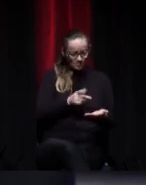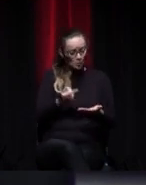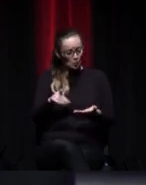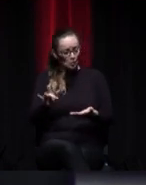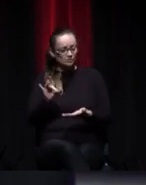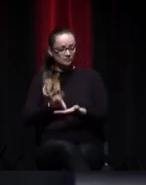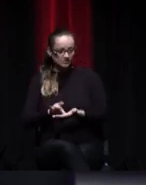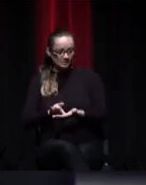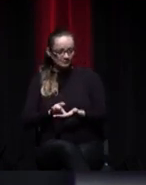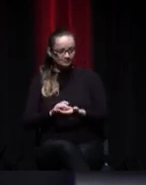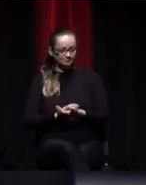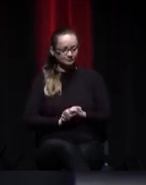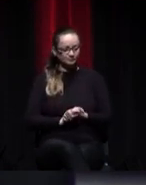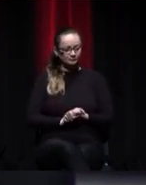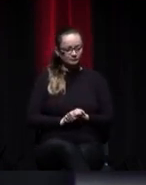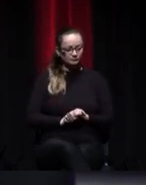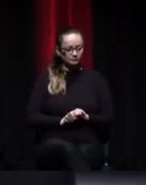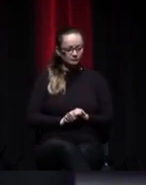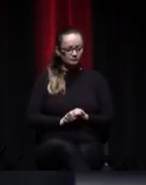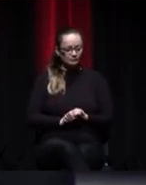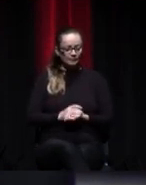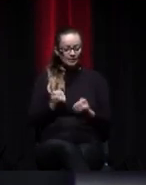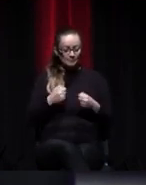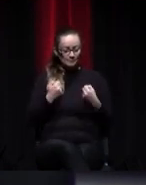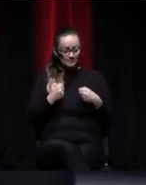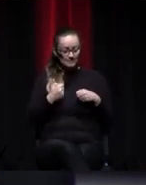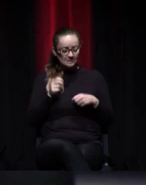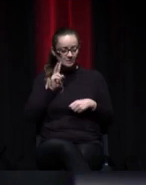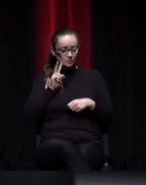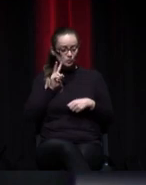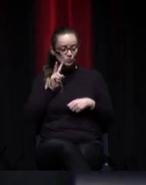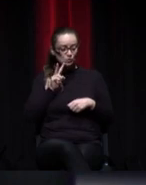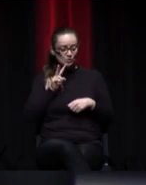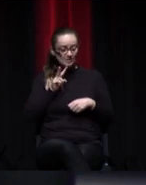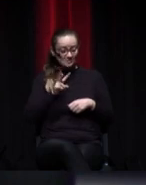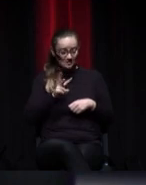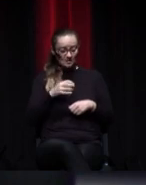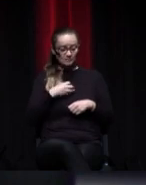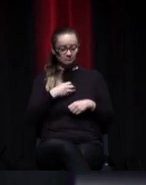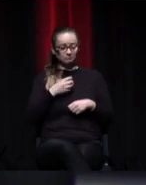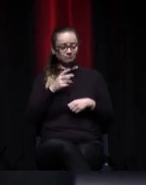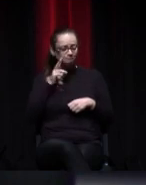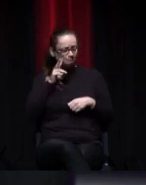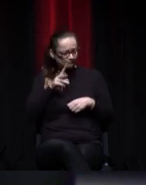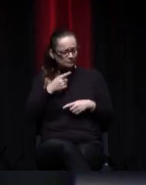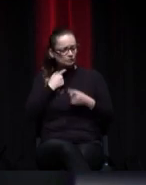And willingly looking at other people's opinions.